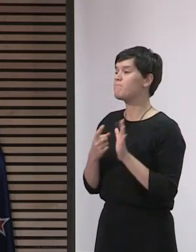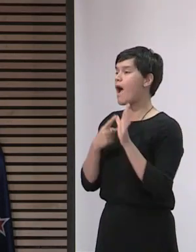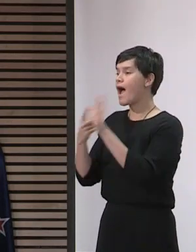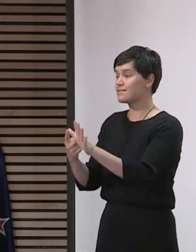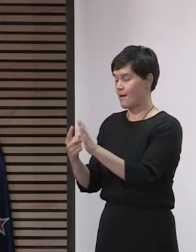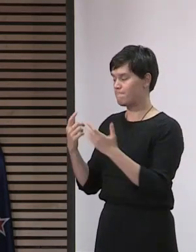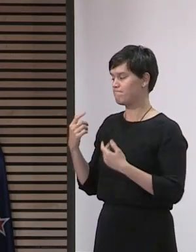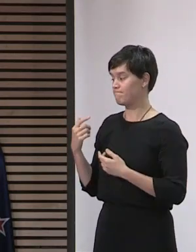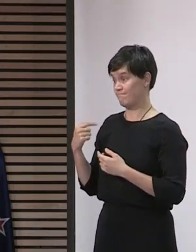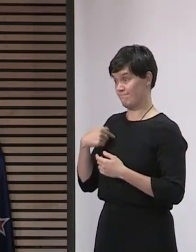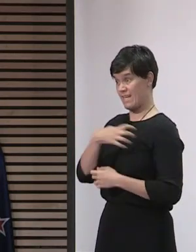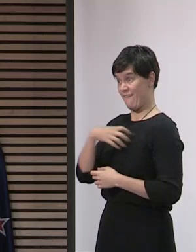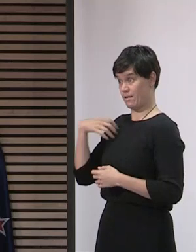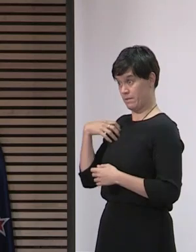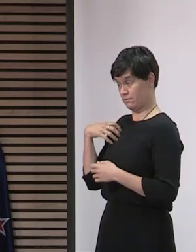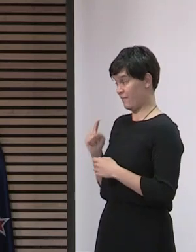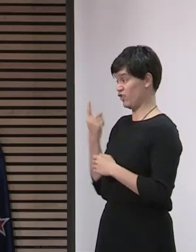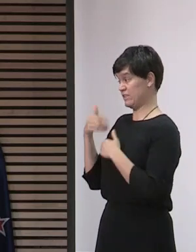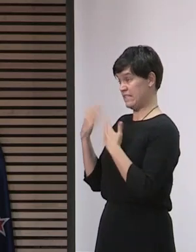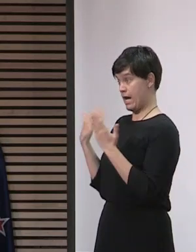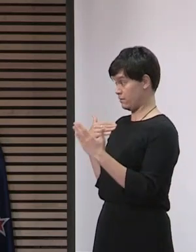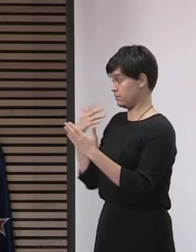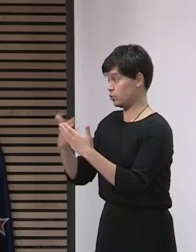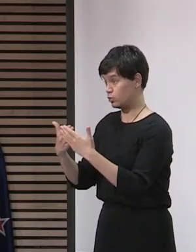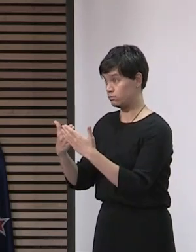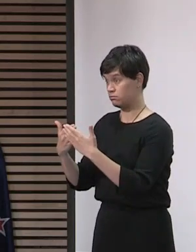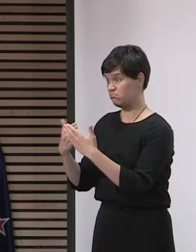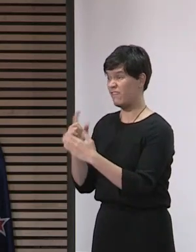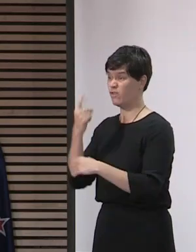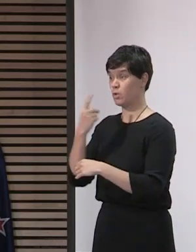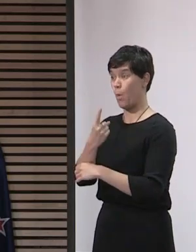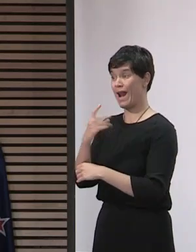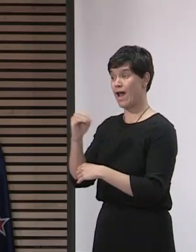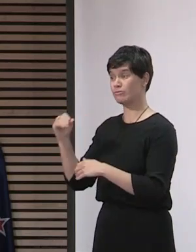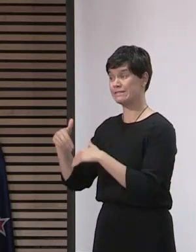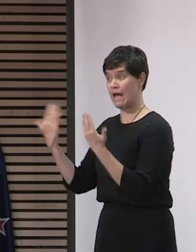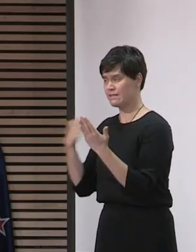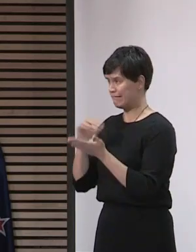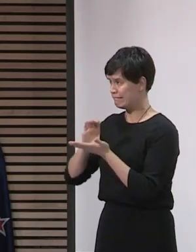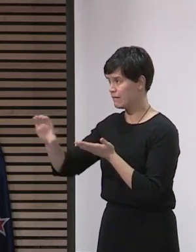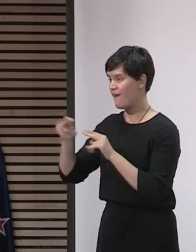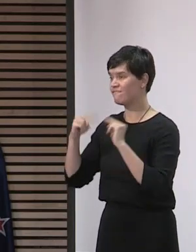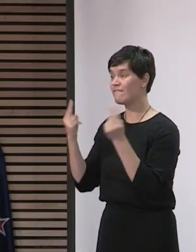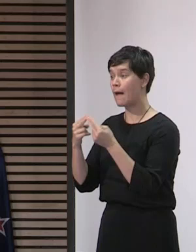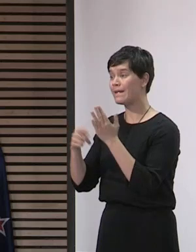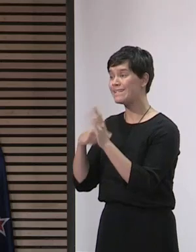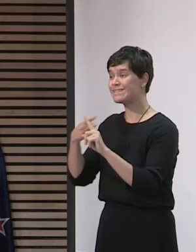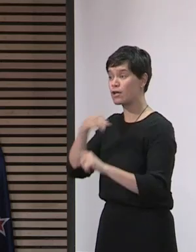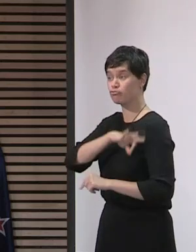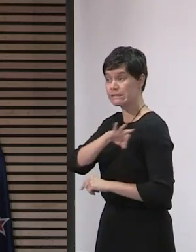right, in the context of that question, I reflect that, in our first 100 days, we saw a